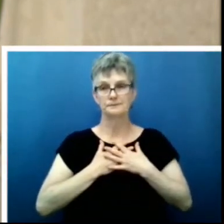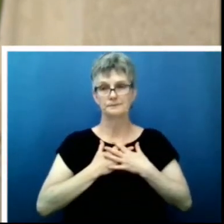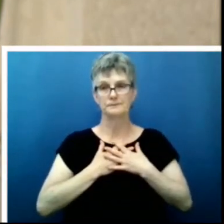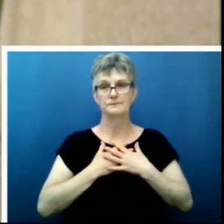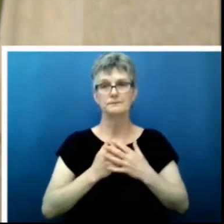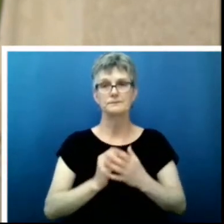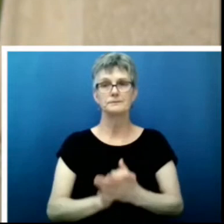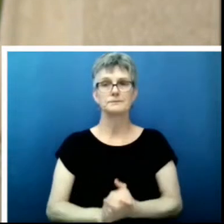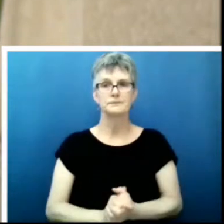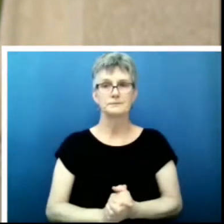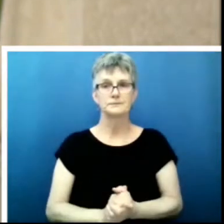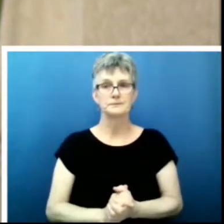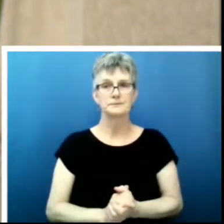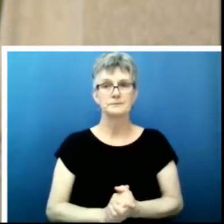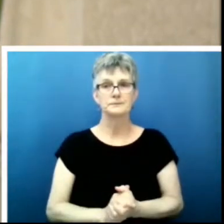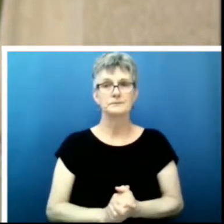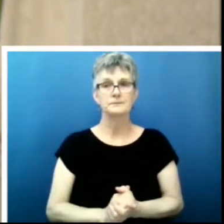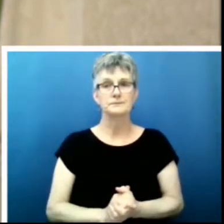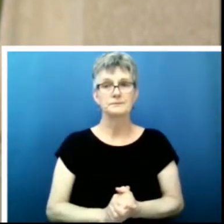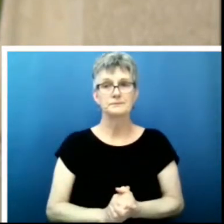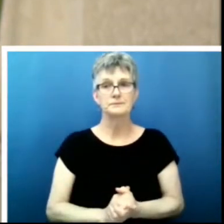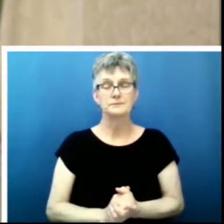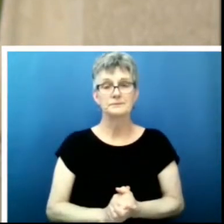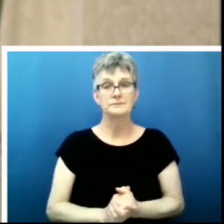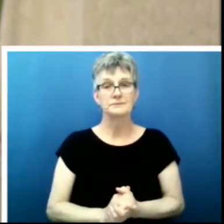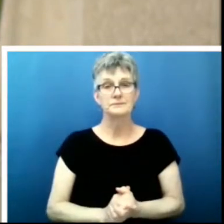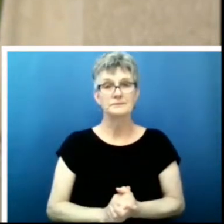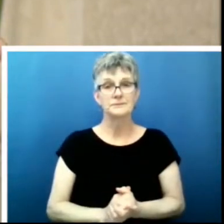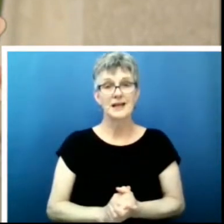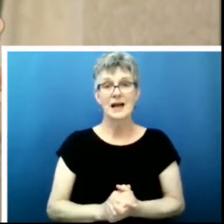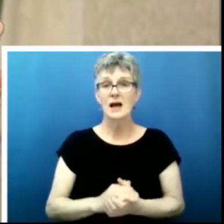Death is likely one of the biggest types of chaos humanity faces.